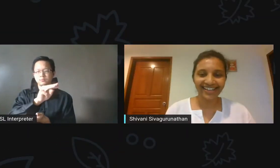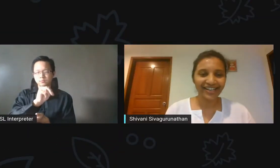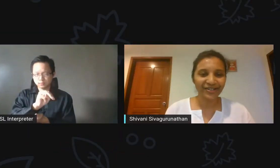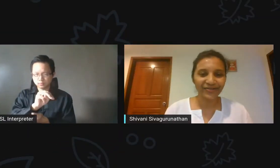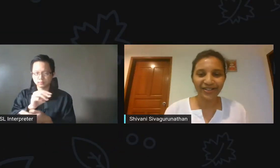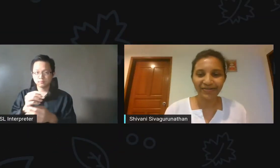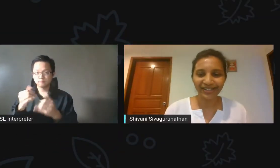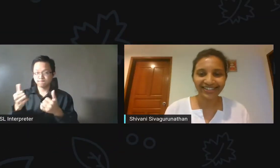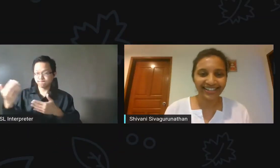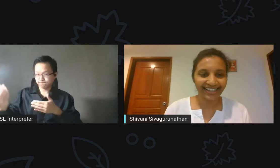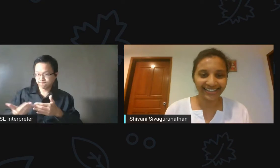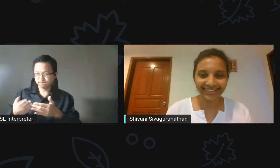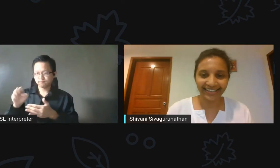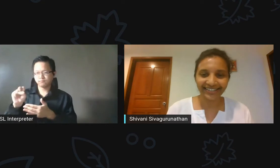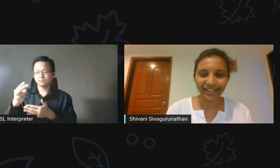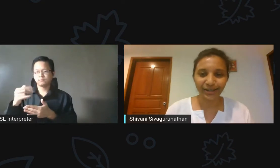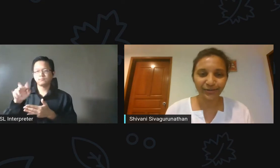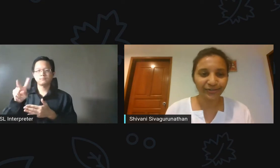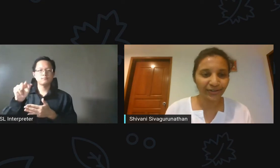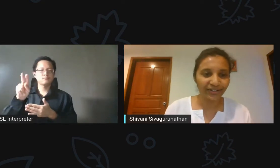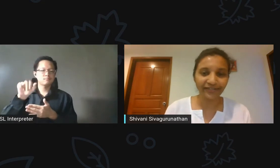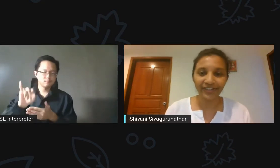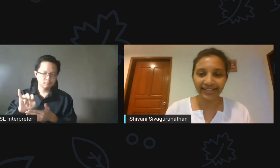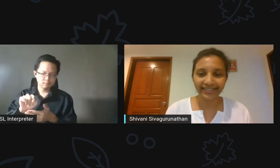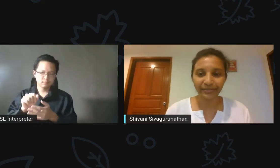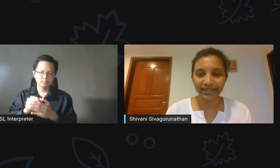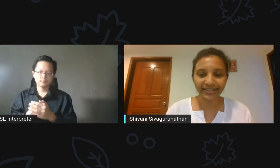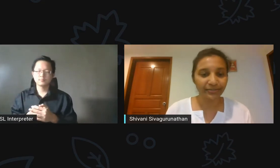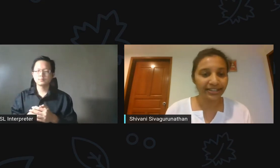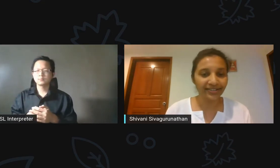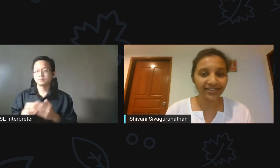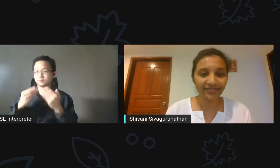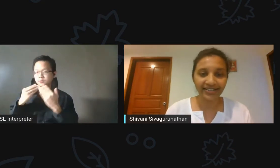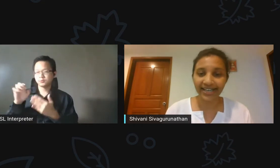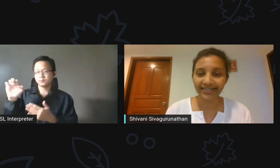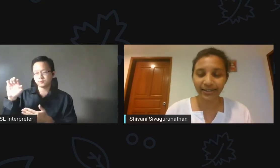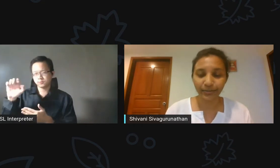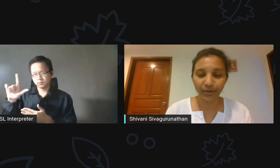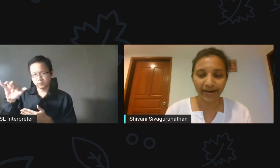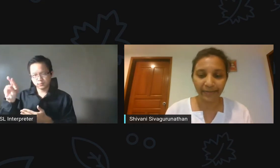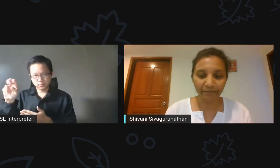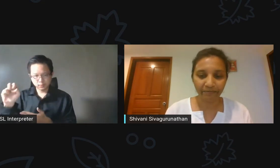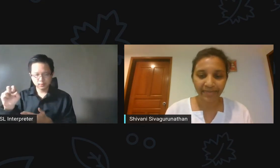Thank you very much Elaine and thank you for inviting me to be on this fantastic program.